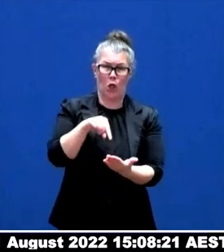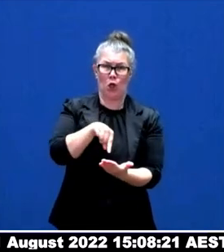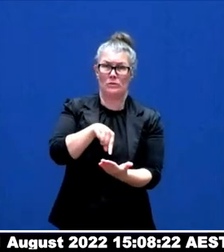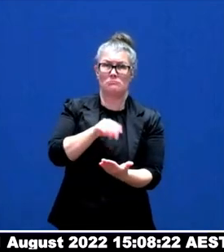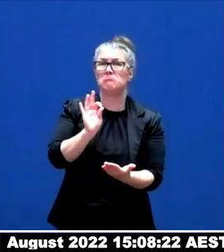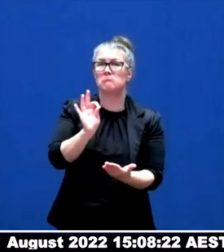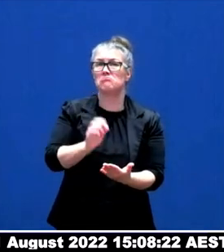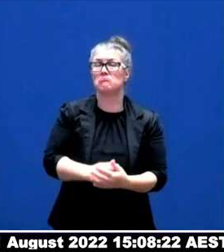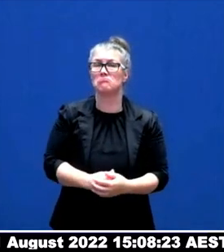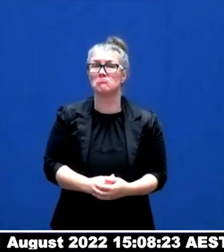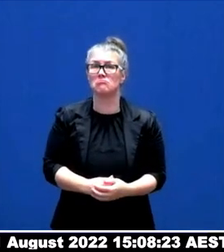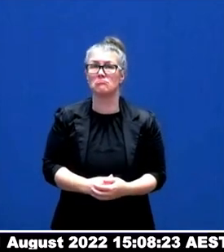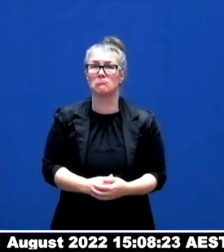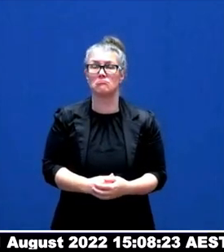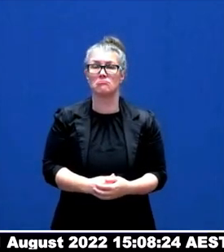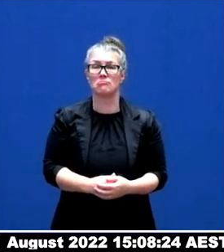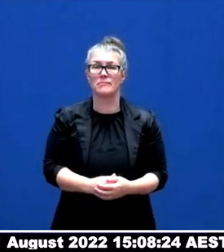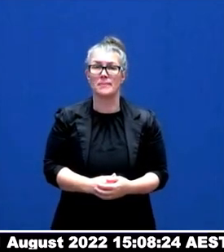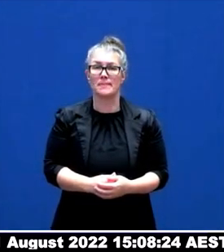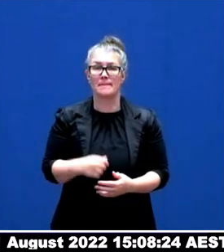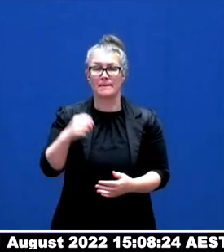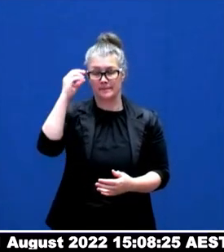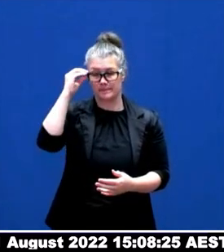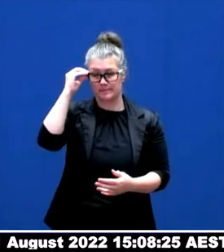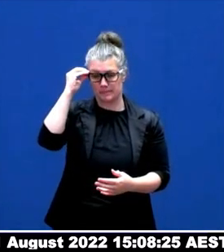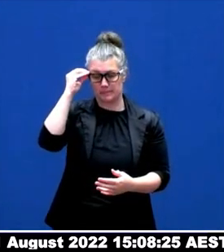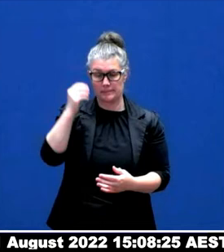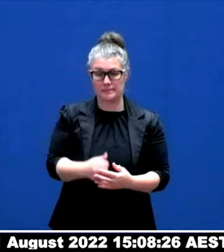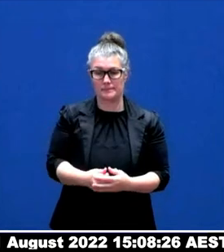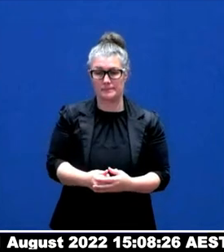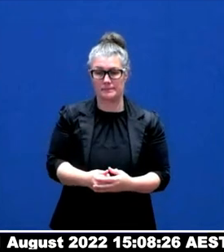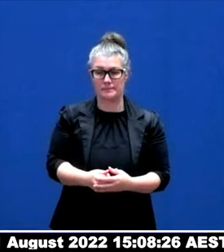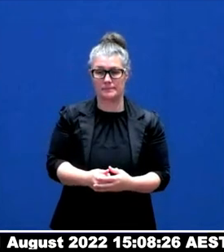We understand from some information provided to us by the NDIS